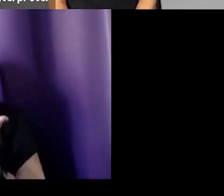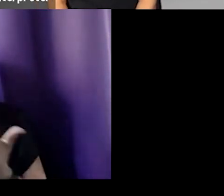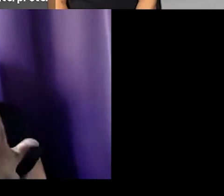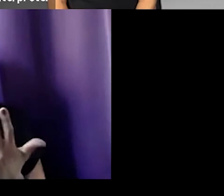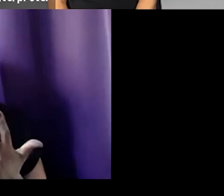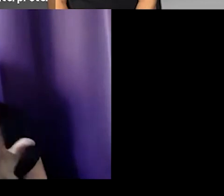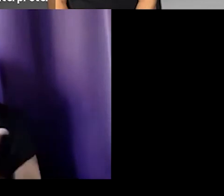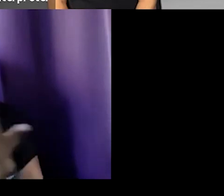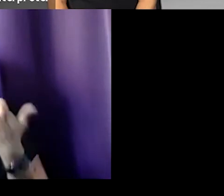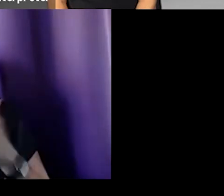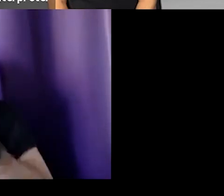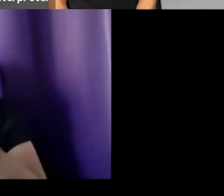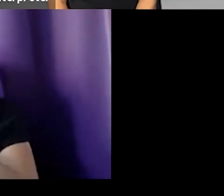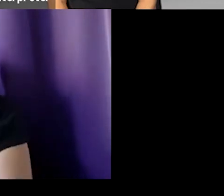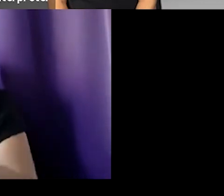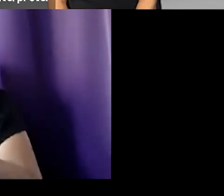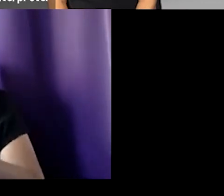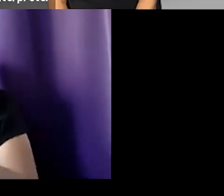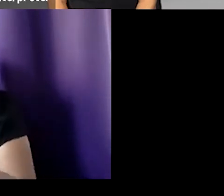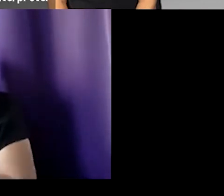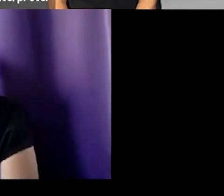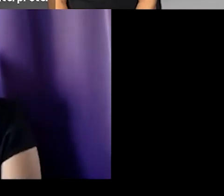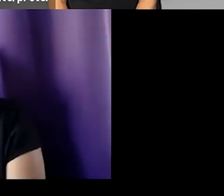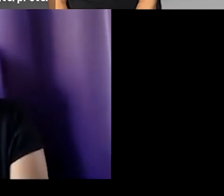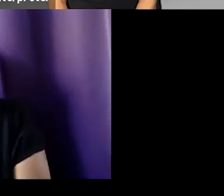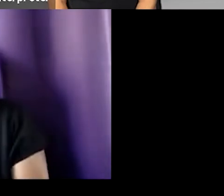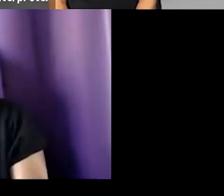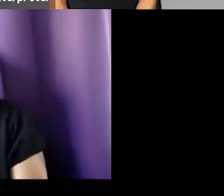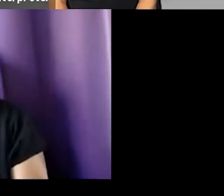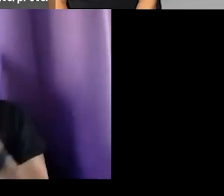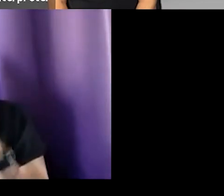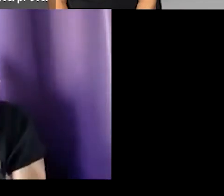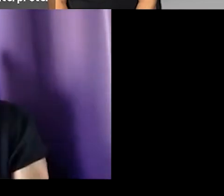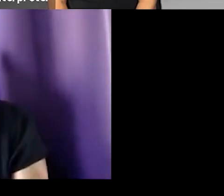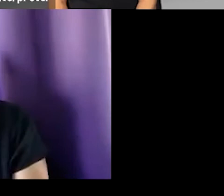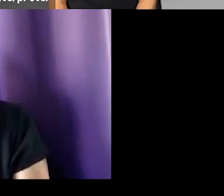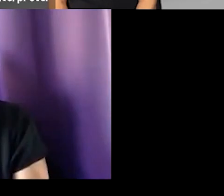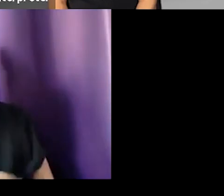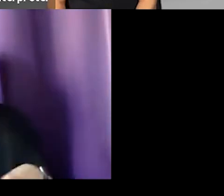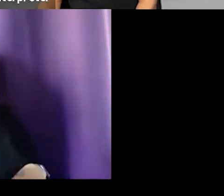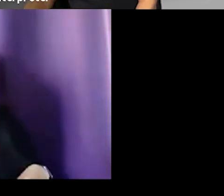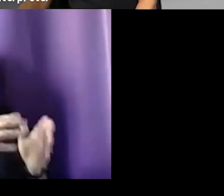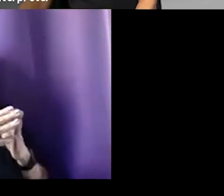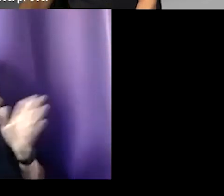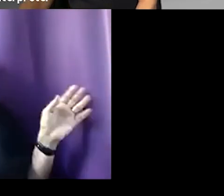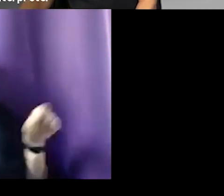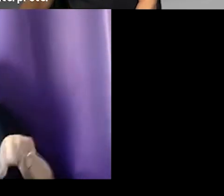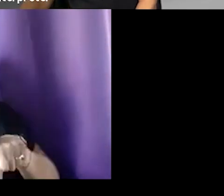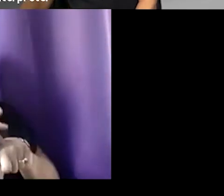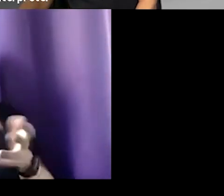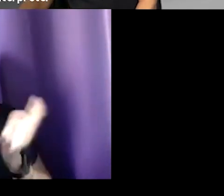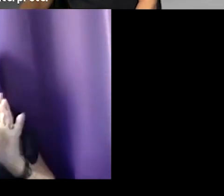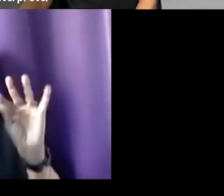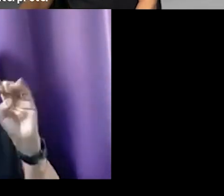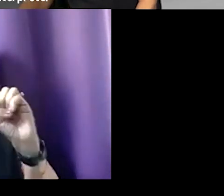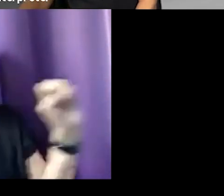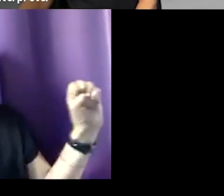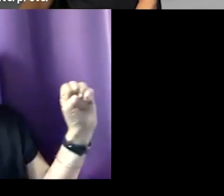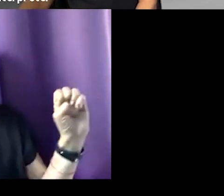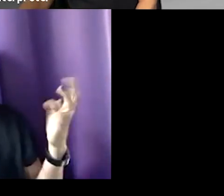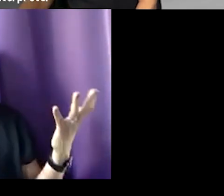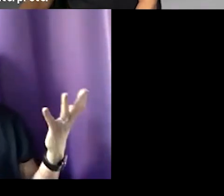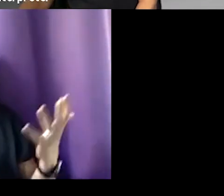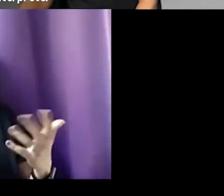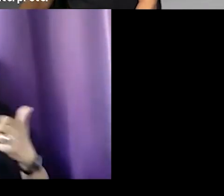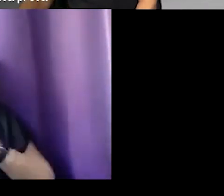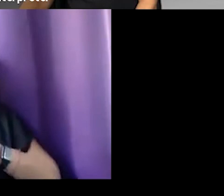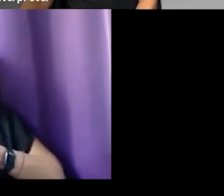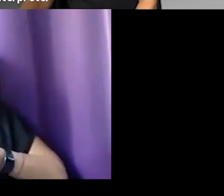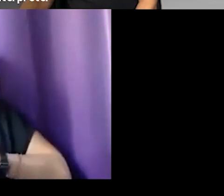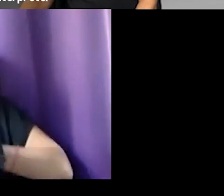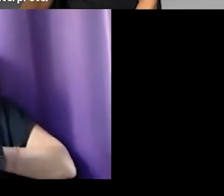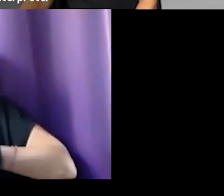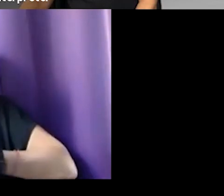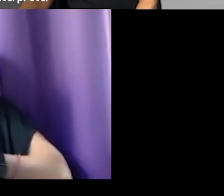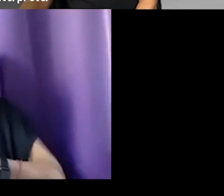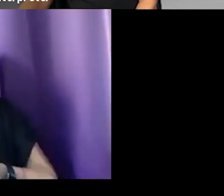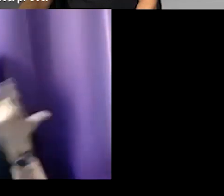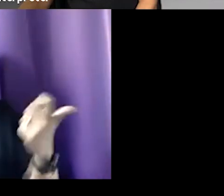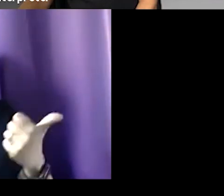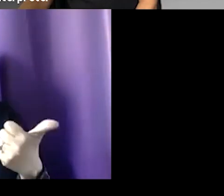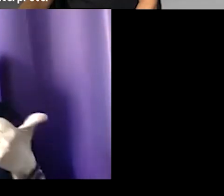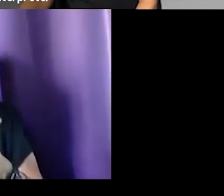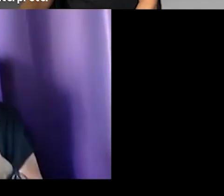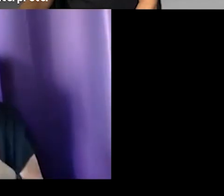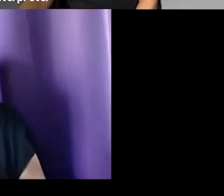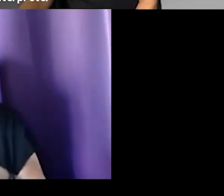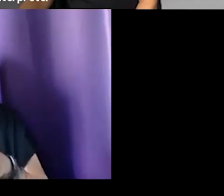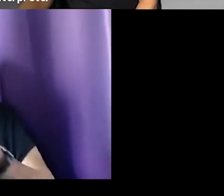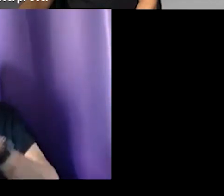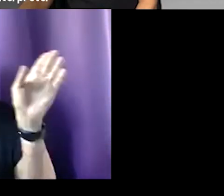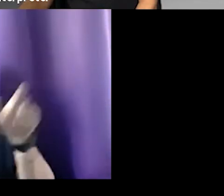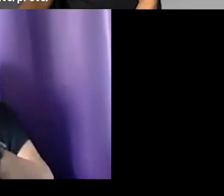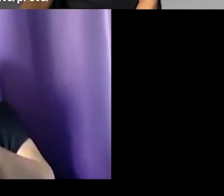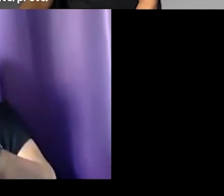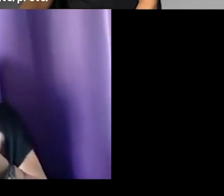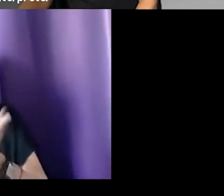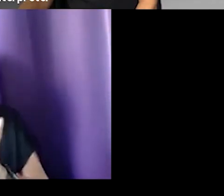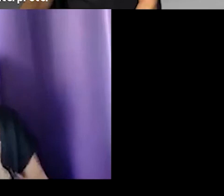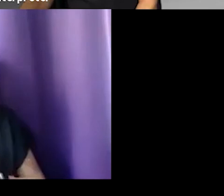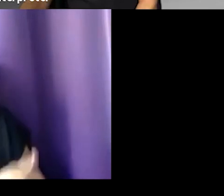I think one of the most important findings from this research is that building open source software, without a sense of how will it be tended to is one of the greatest challenges facing community based organizations that want to own and control their